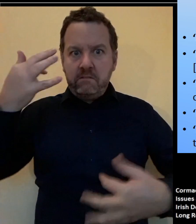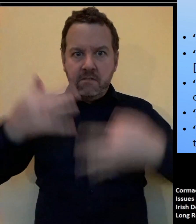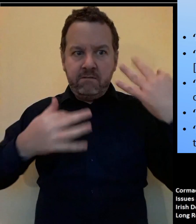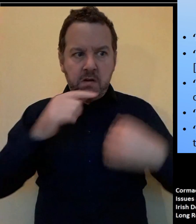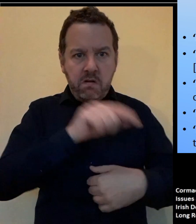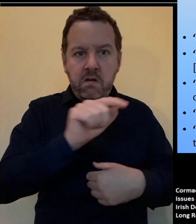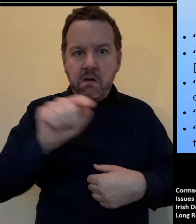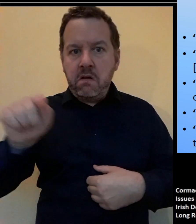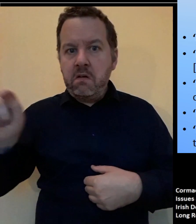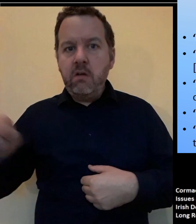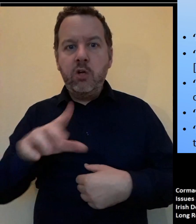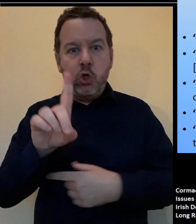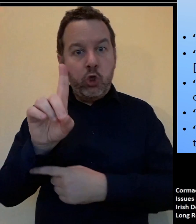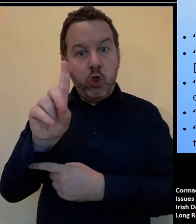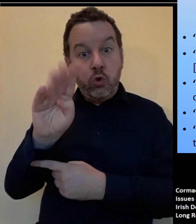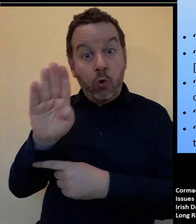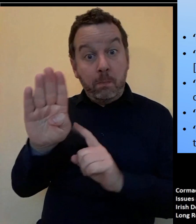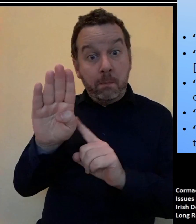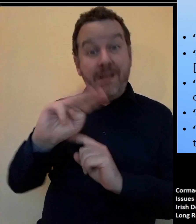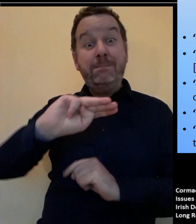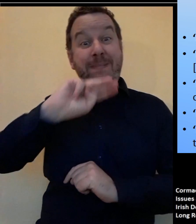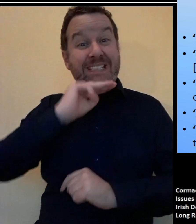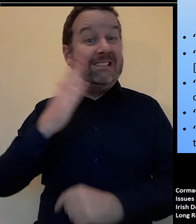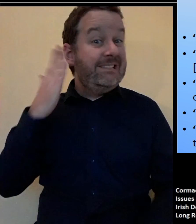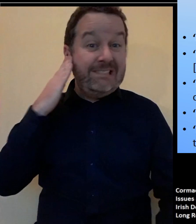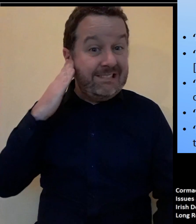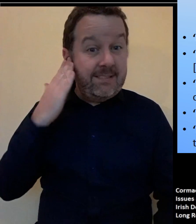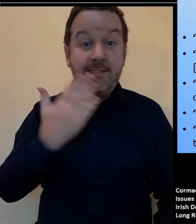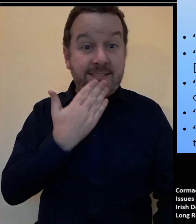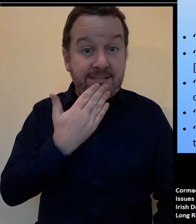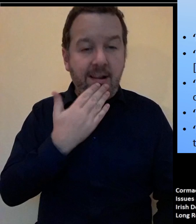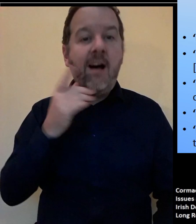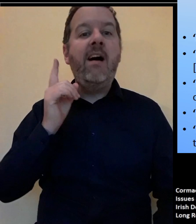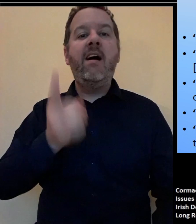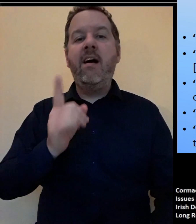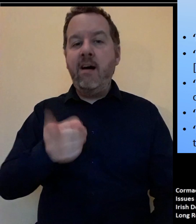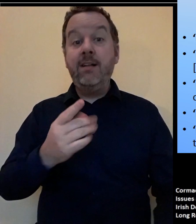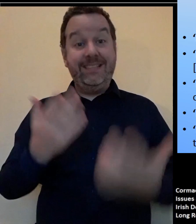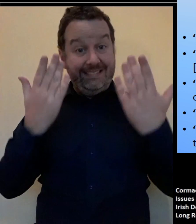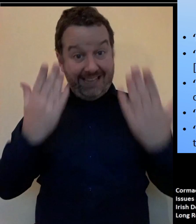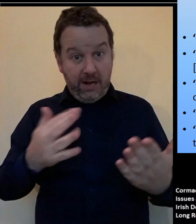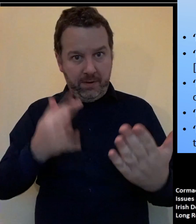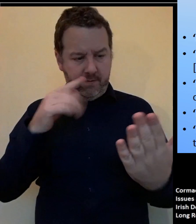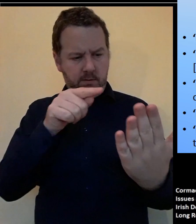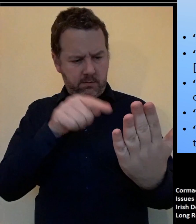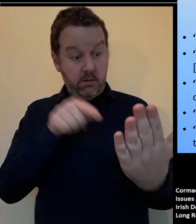In my research, I find this term so commonly used to refer to my target group members,